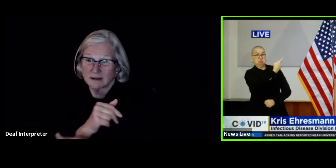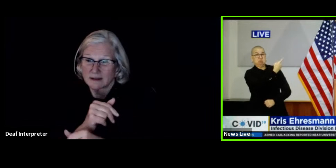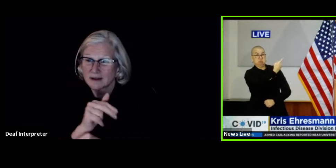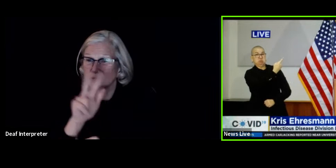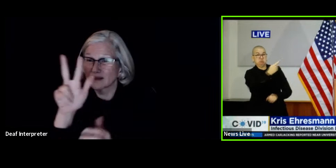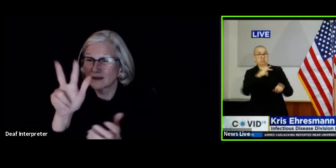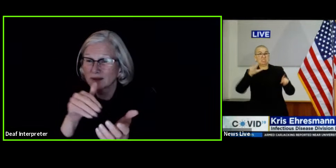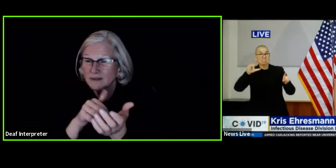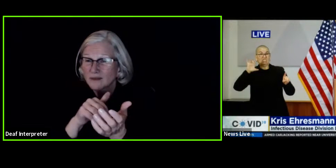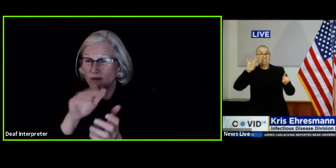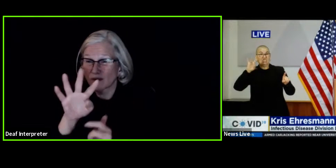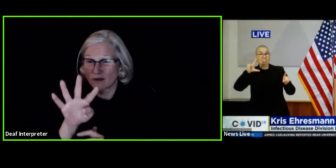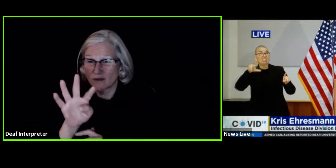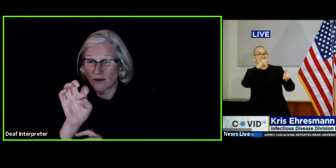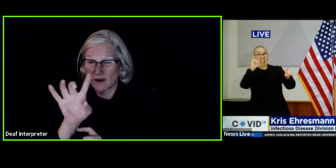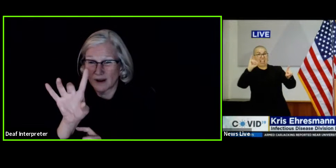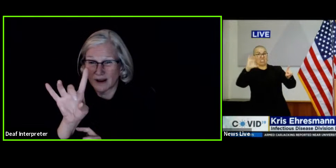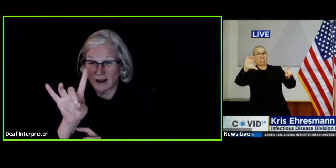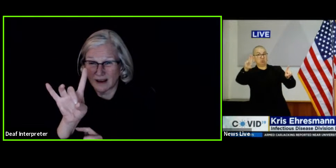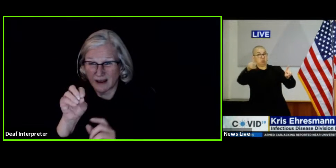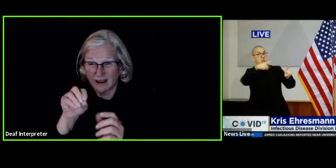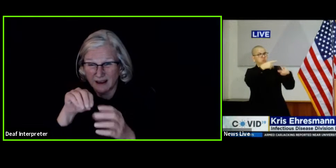INTENSIVE CARE. AND RIGHT NOW, WE